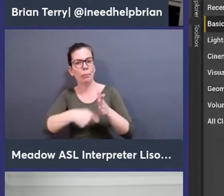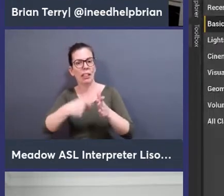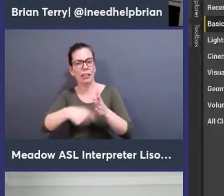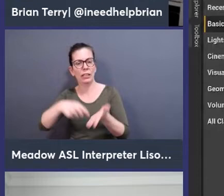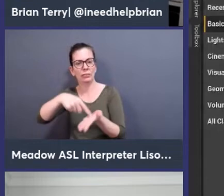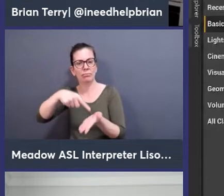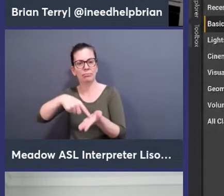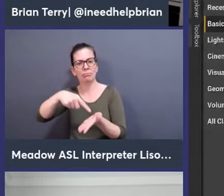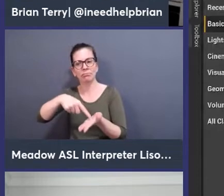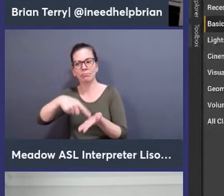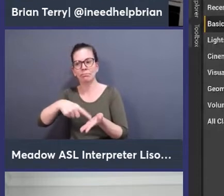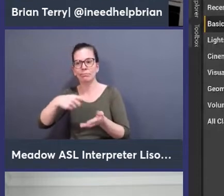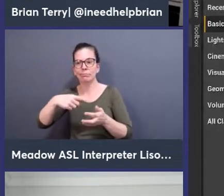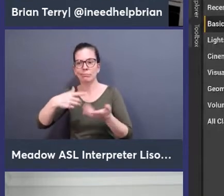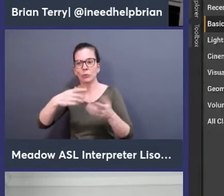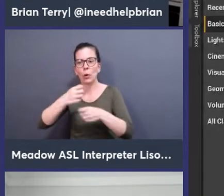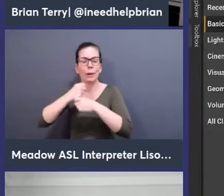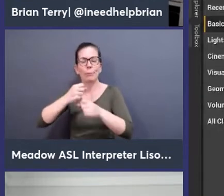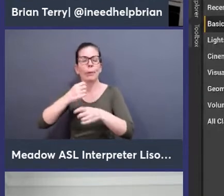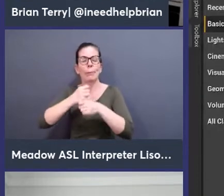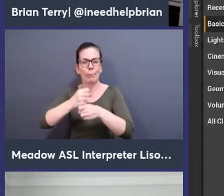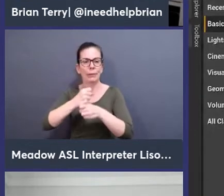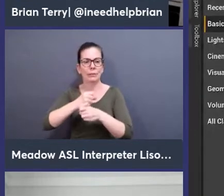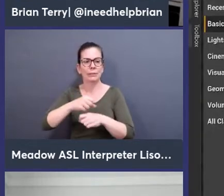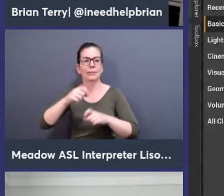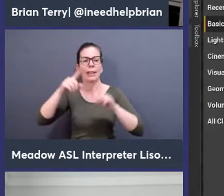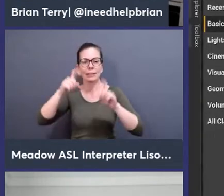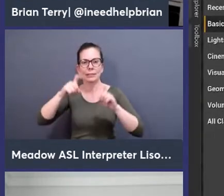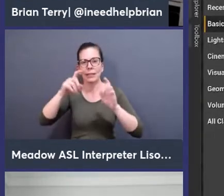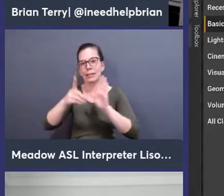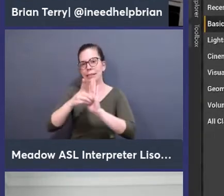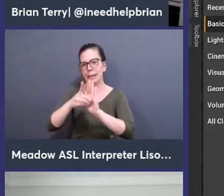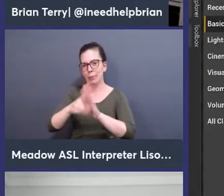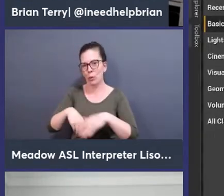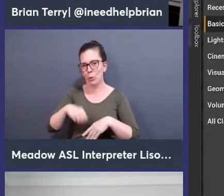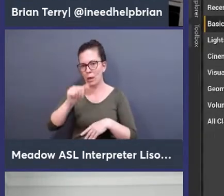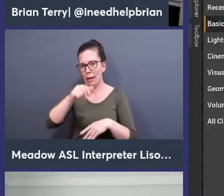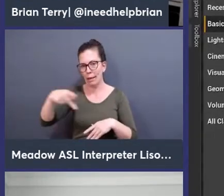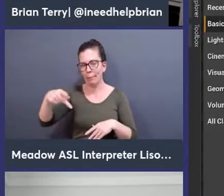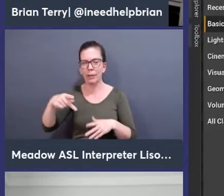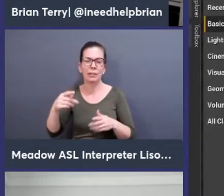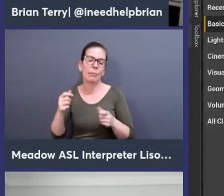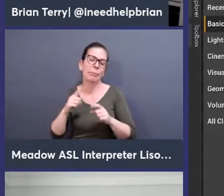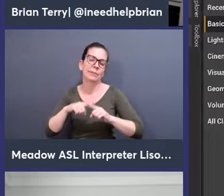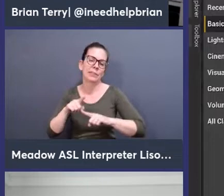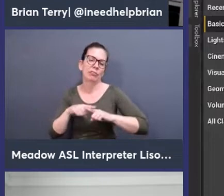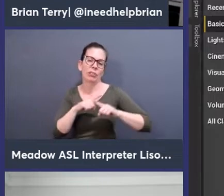a test demo application with a lot of the different AWS services,